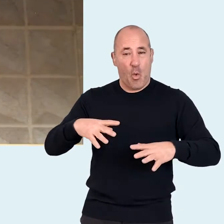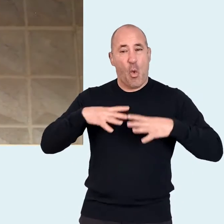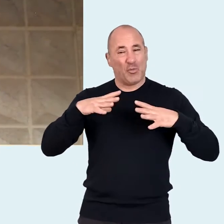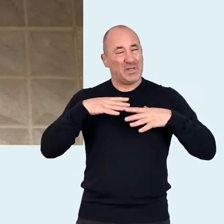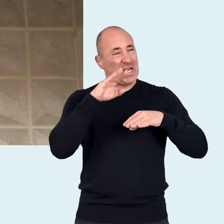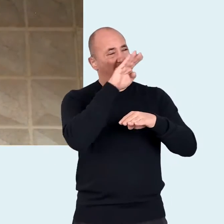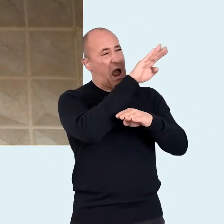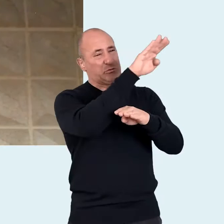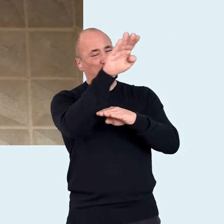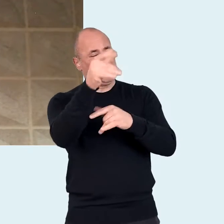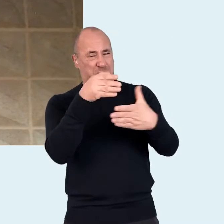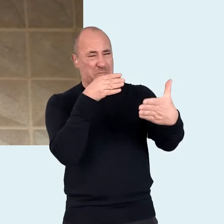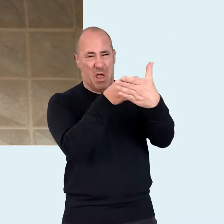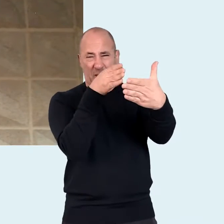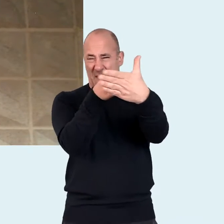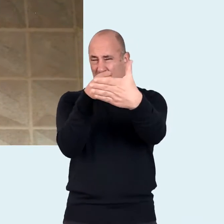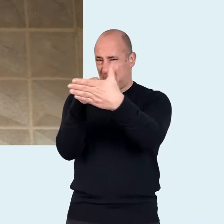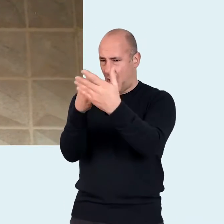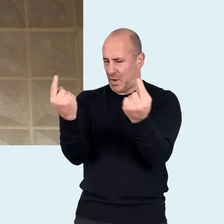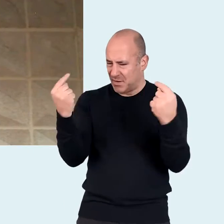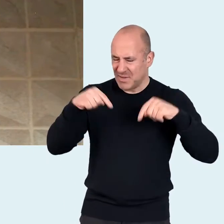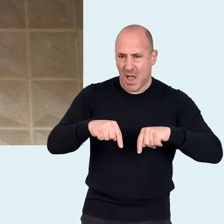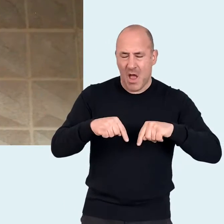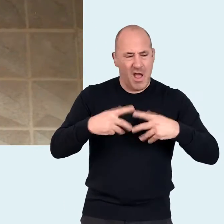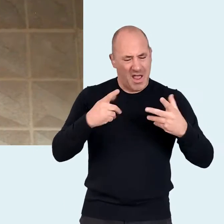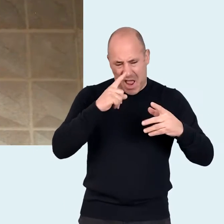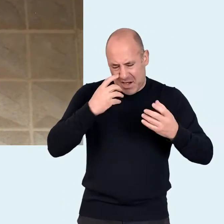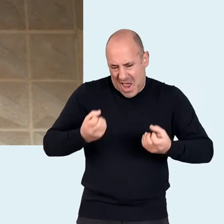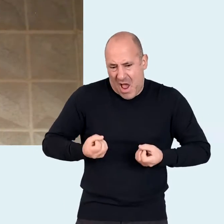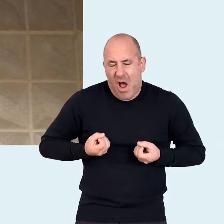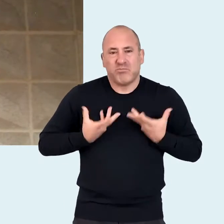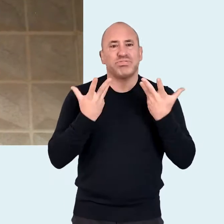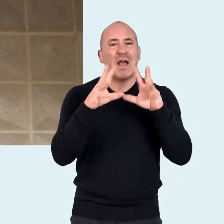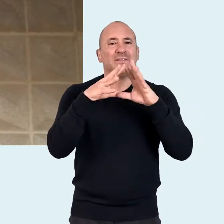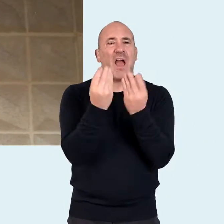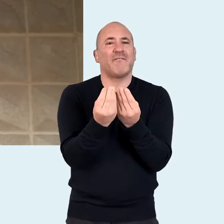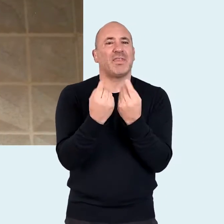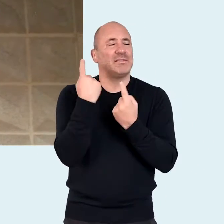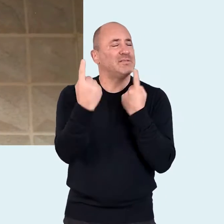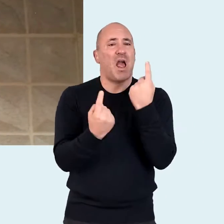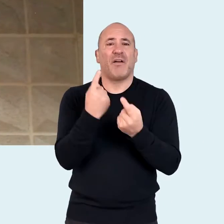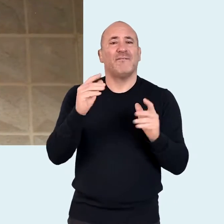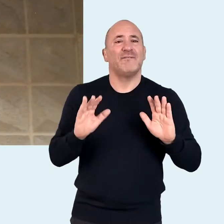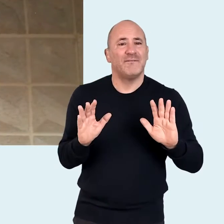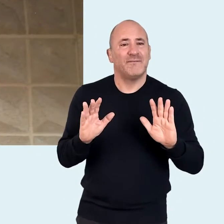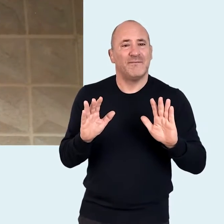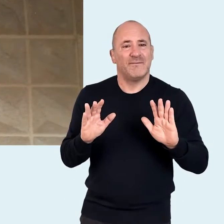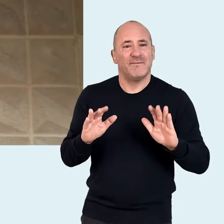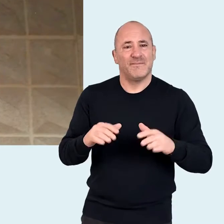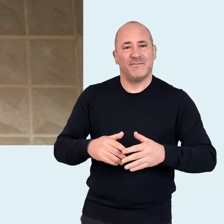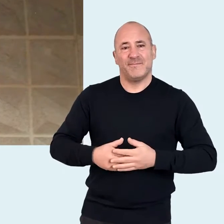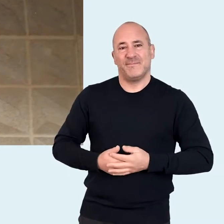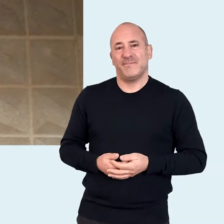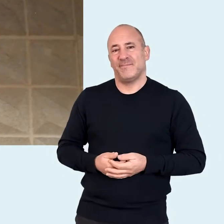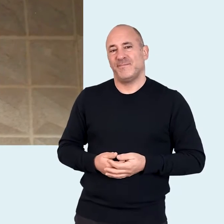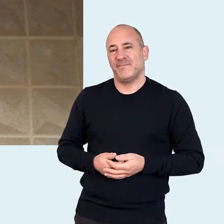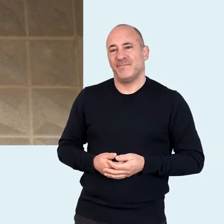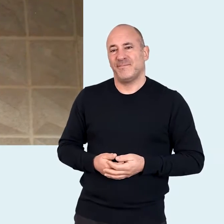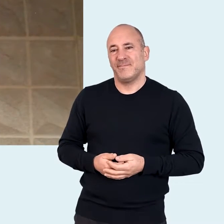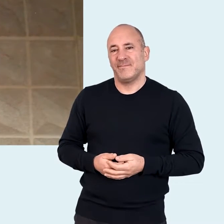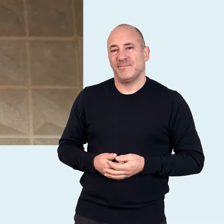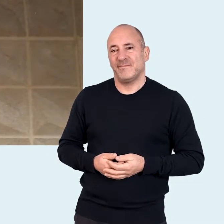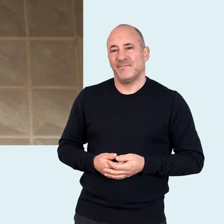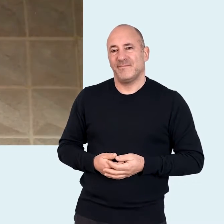themselves and learn and develop self-belief, because there are already so many barriers